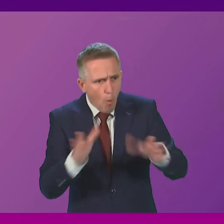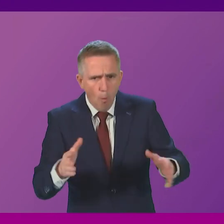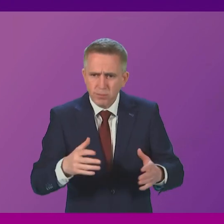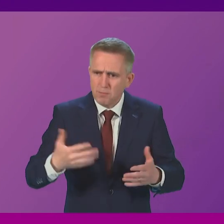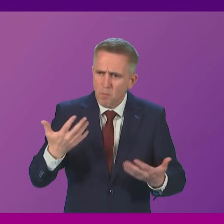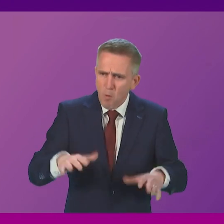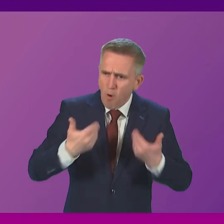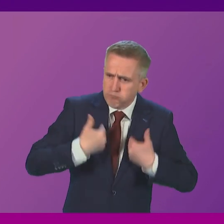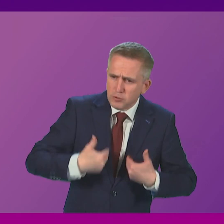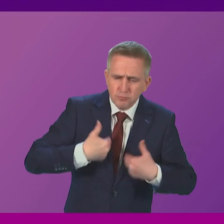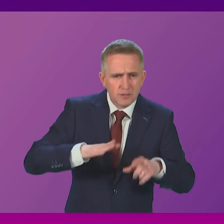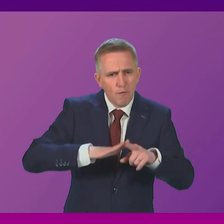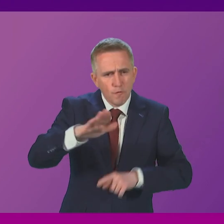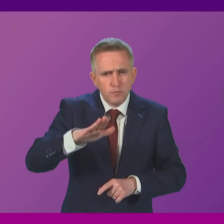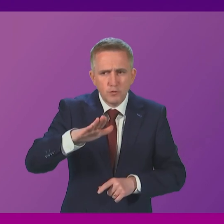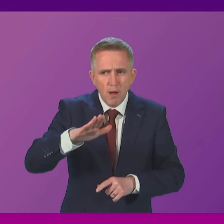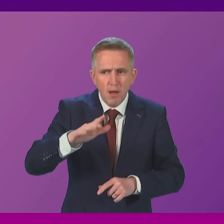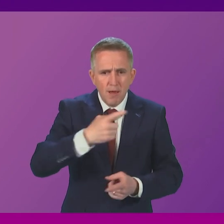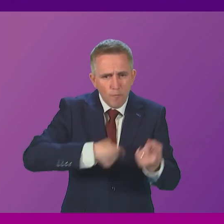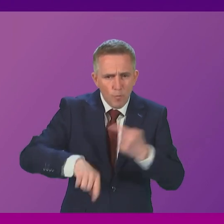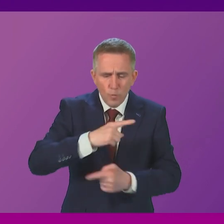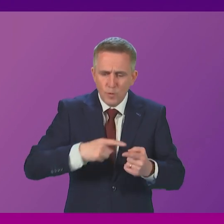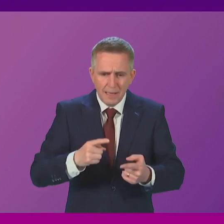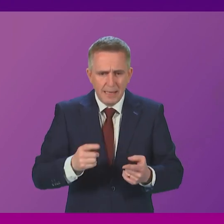future if we unleash our country’s potential.